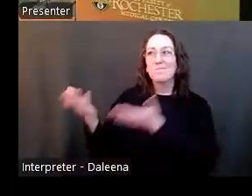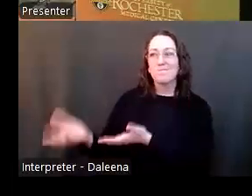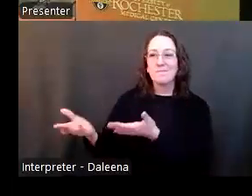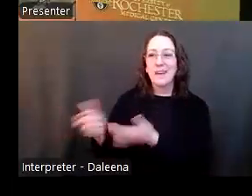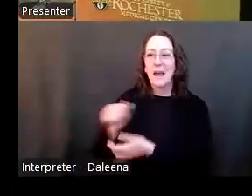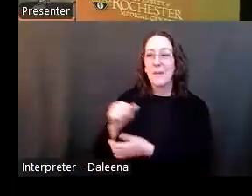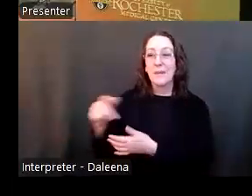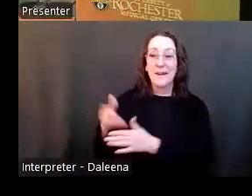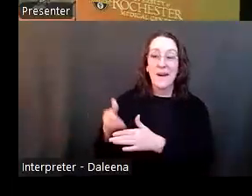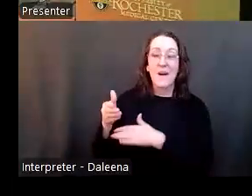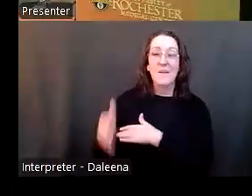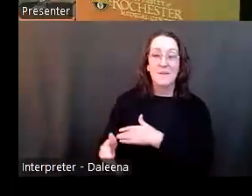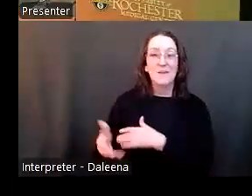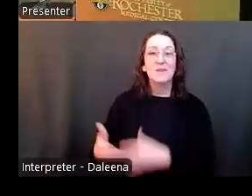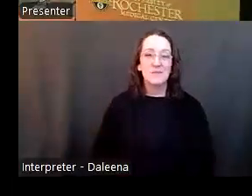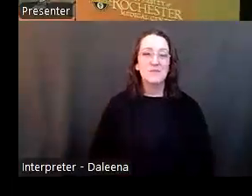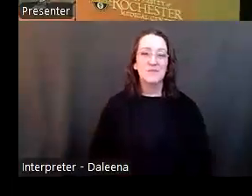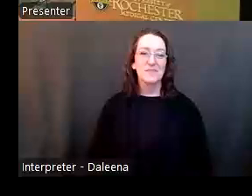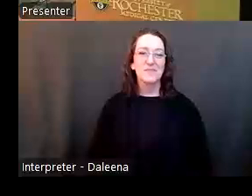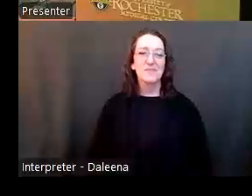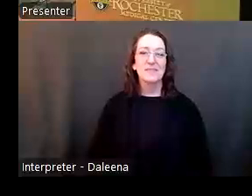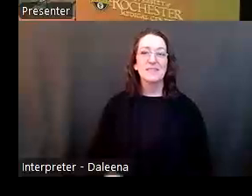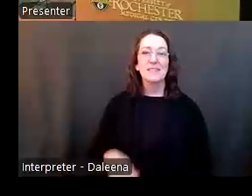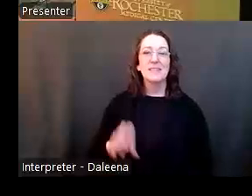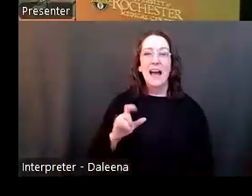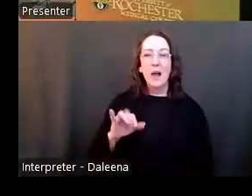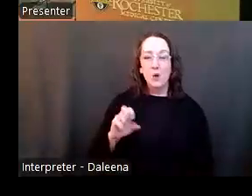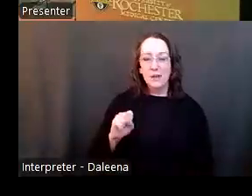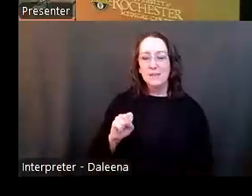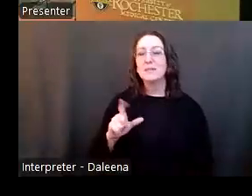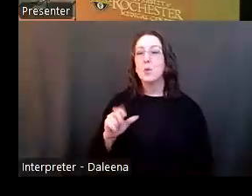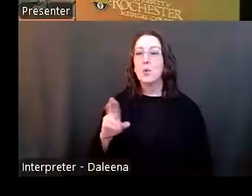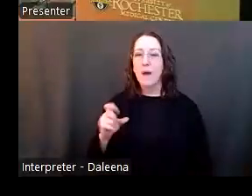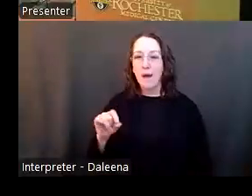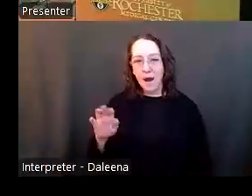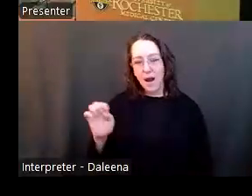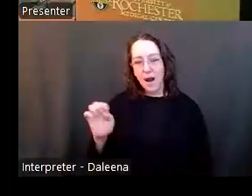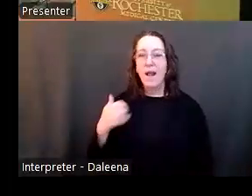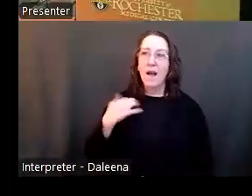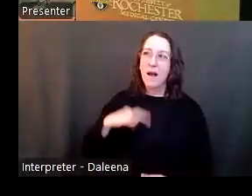afterwards so like Cyrus and Lorraine have been super helpful and spent many hours with them going